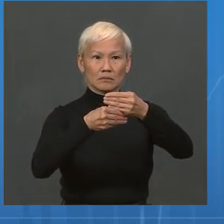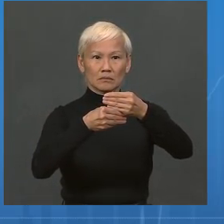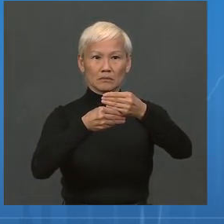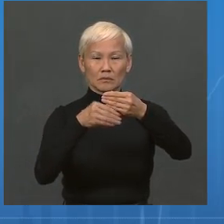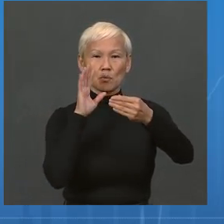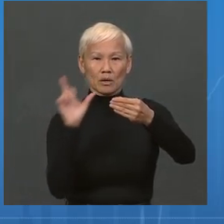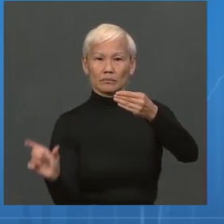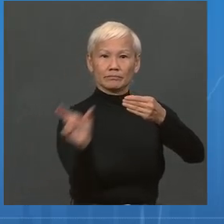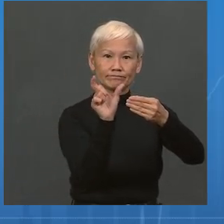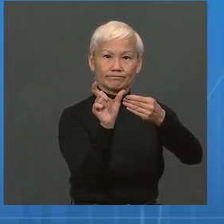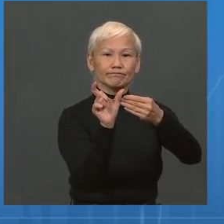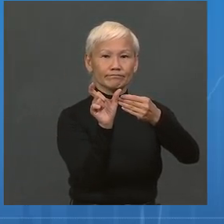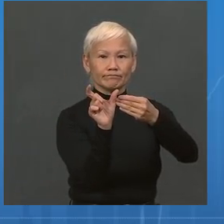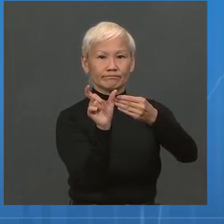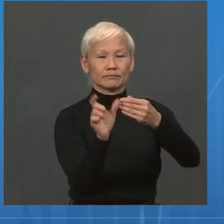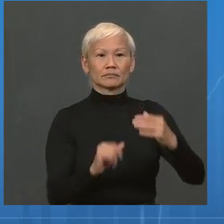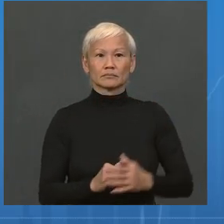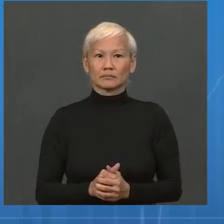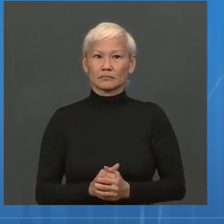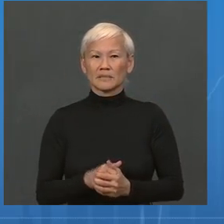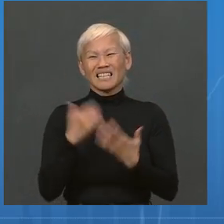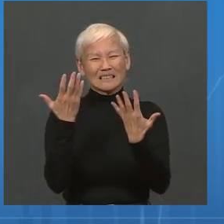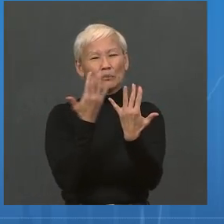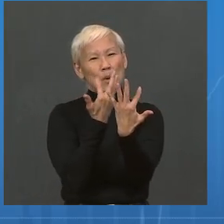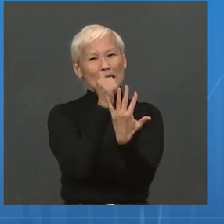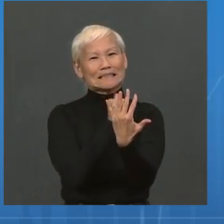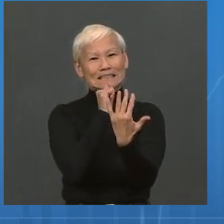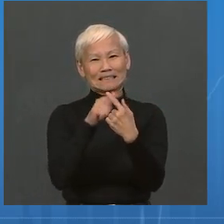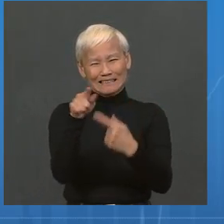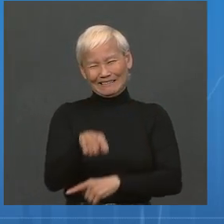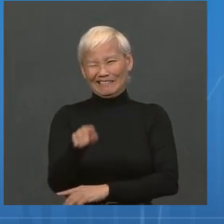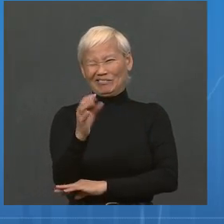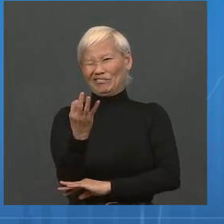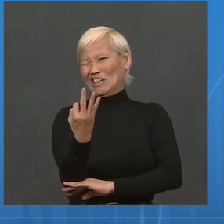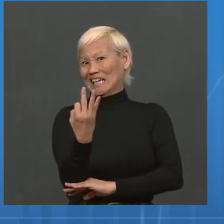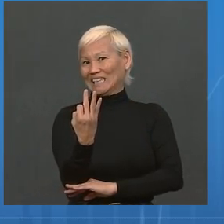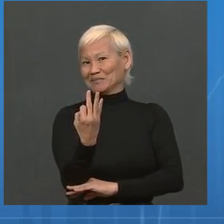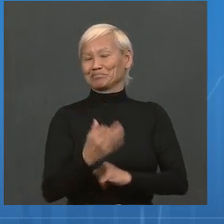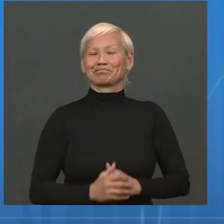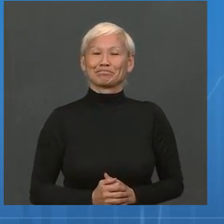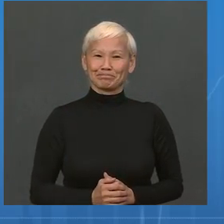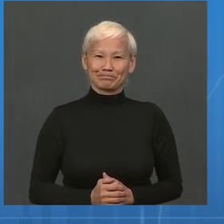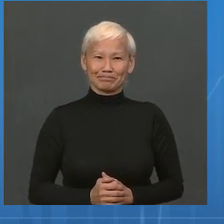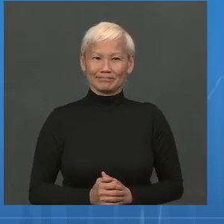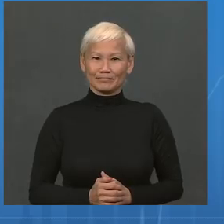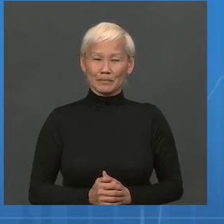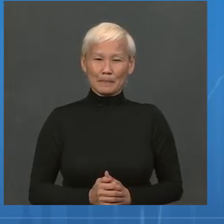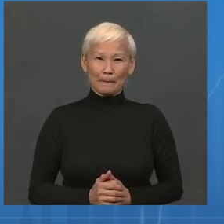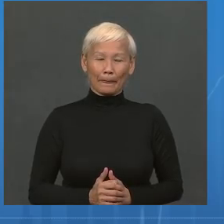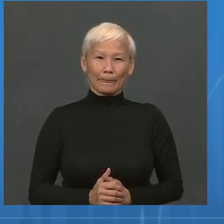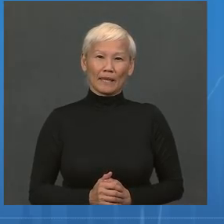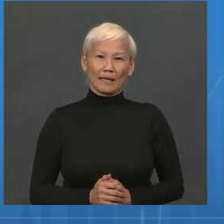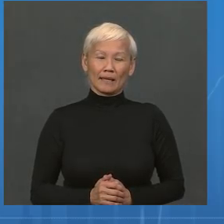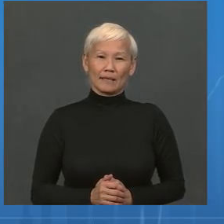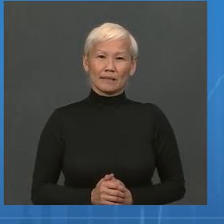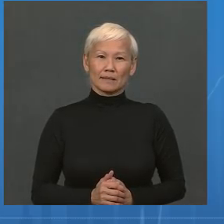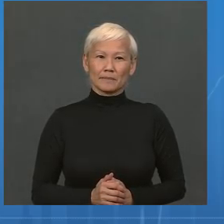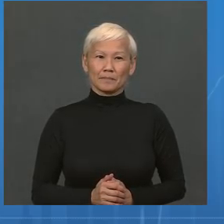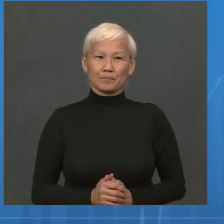We'll have a threshold number of sites online by Friday, and that's when Vaccines.gov will be live. And Vaccines.gov will continue